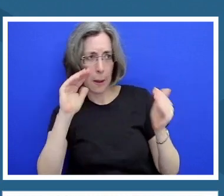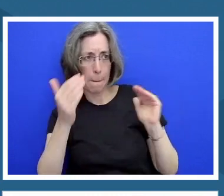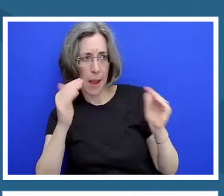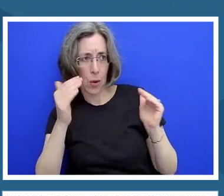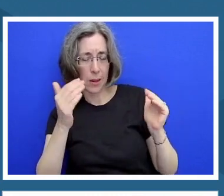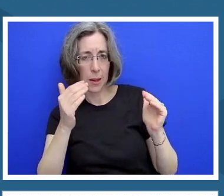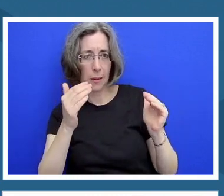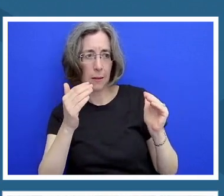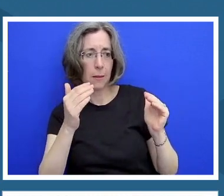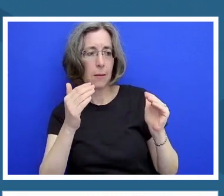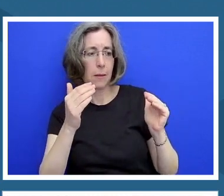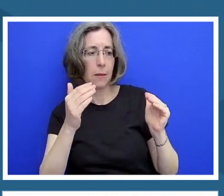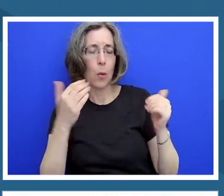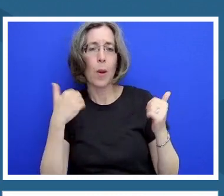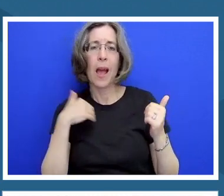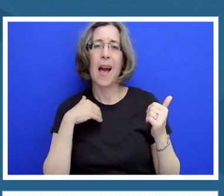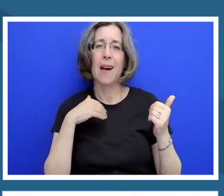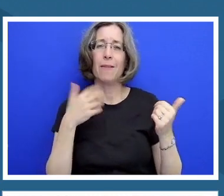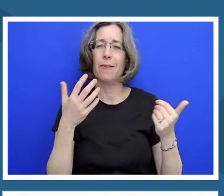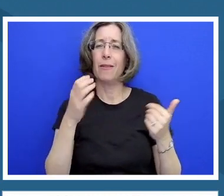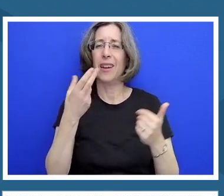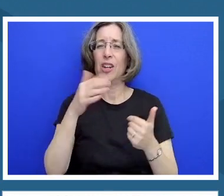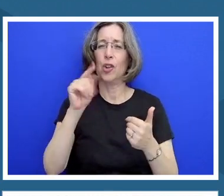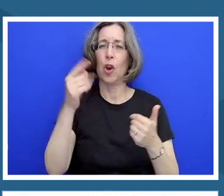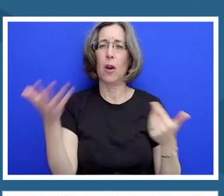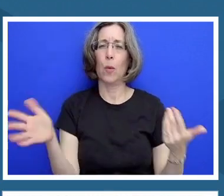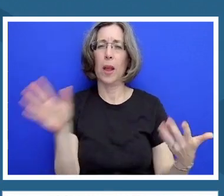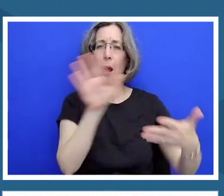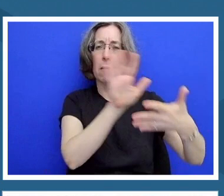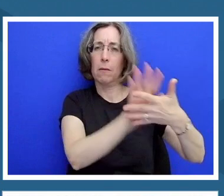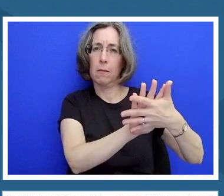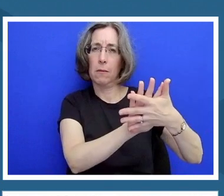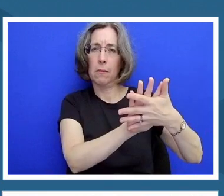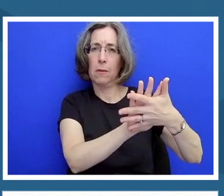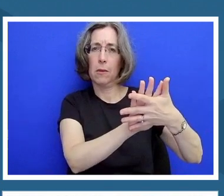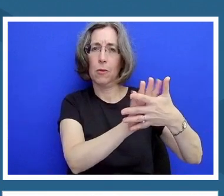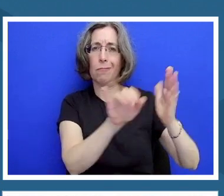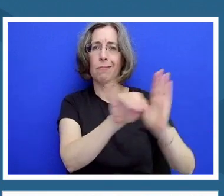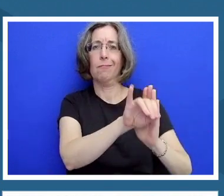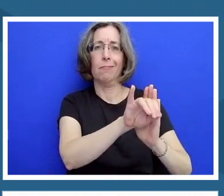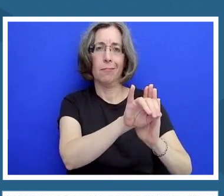over the uh image and then we'll get rid